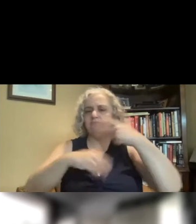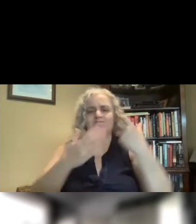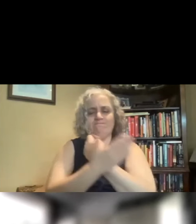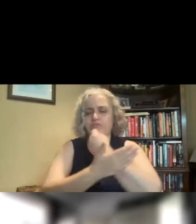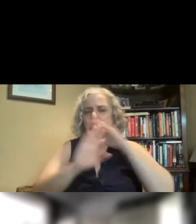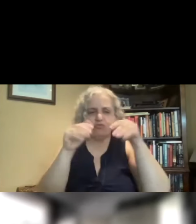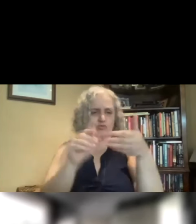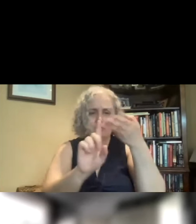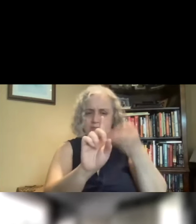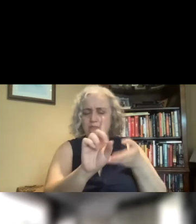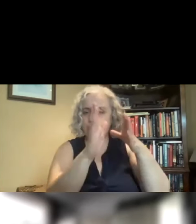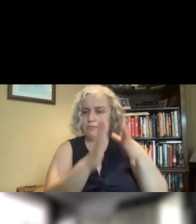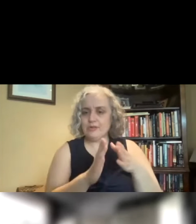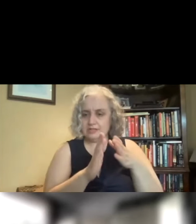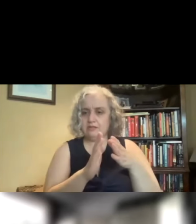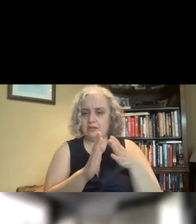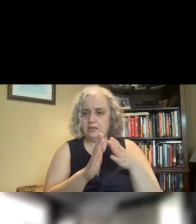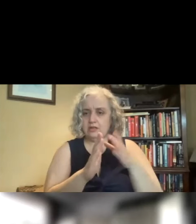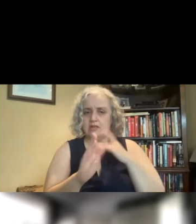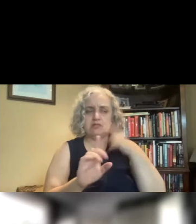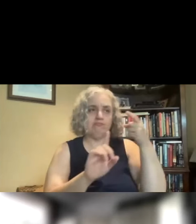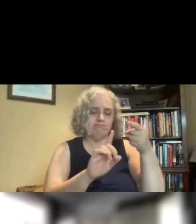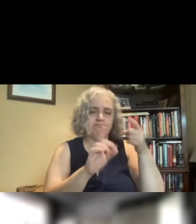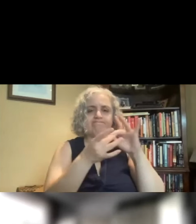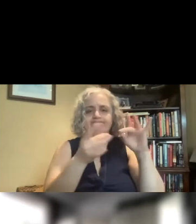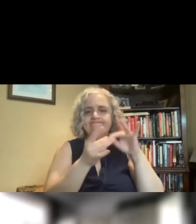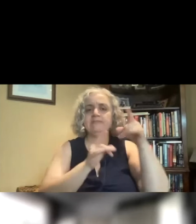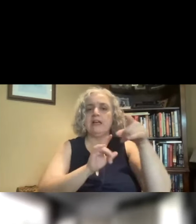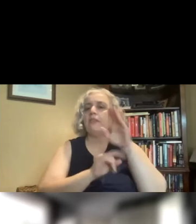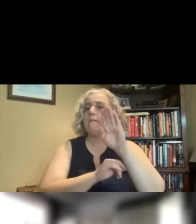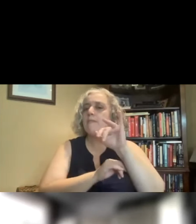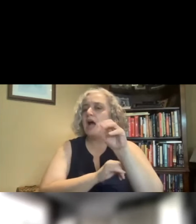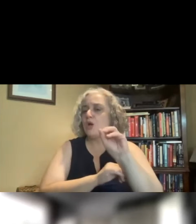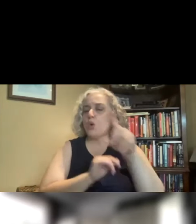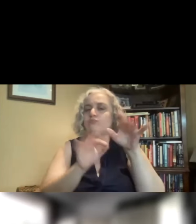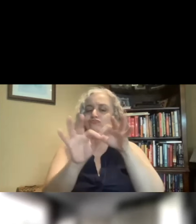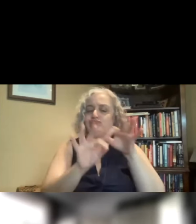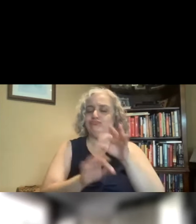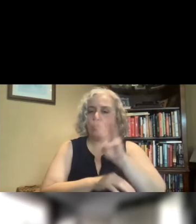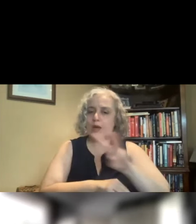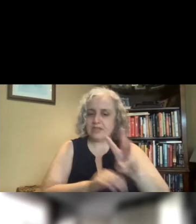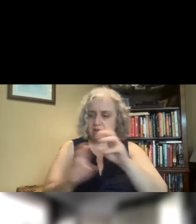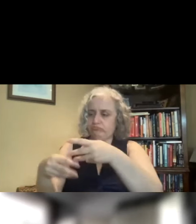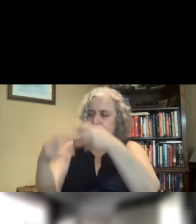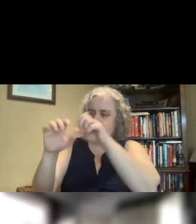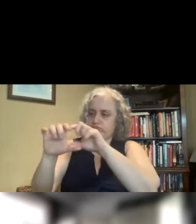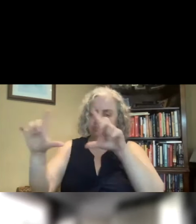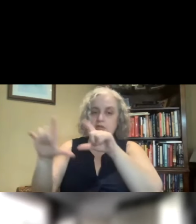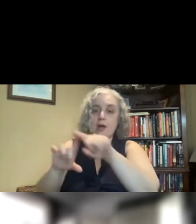but we point people to the bio on the website. But Wendy's official bio on